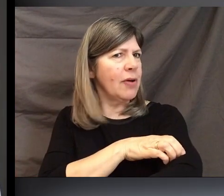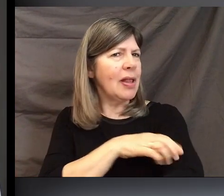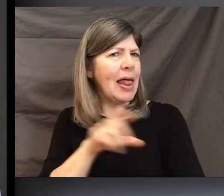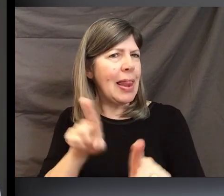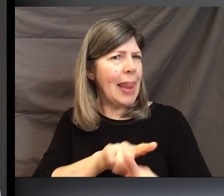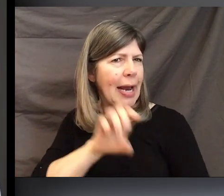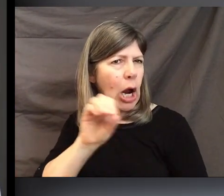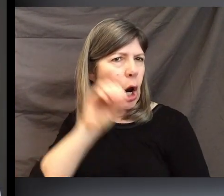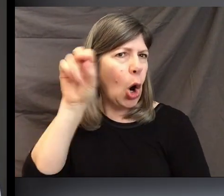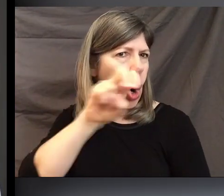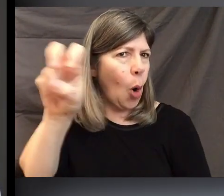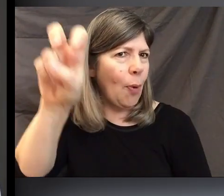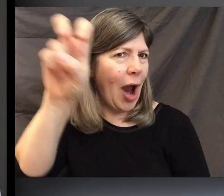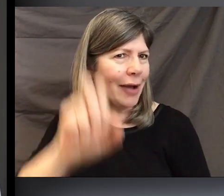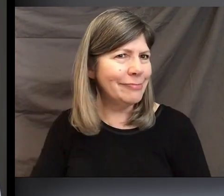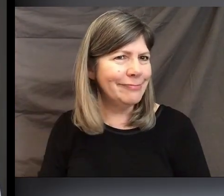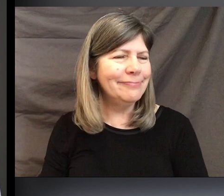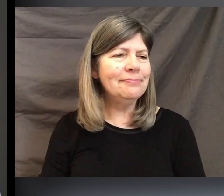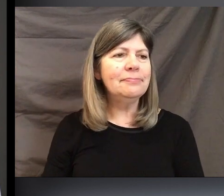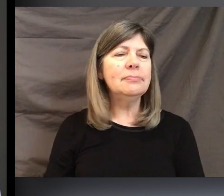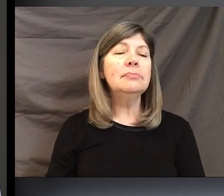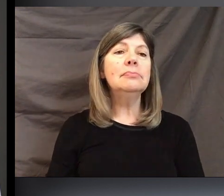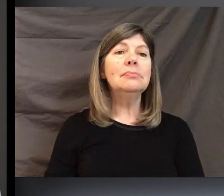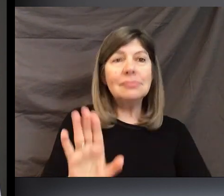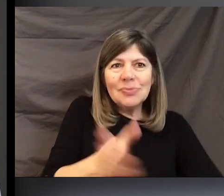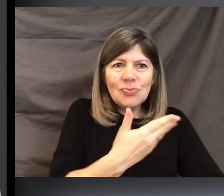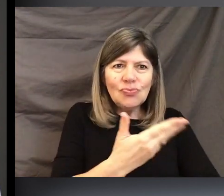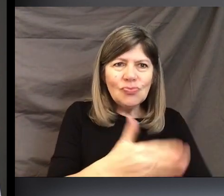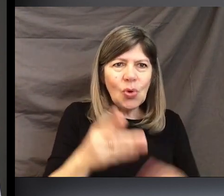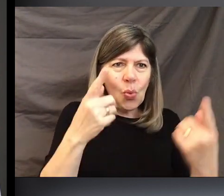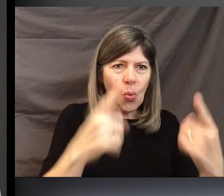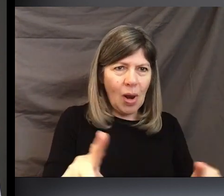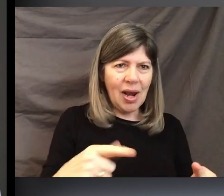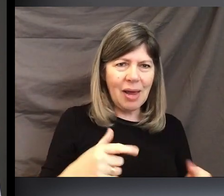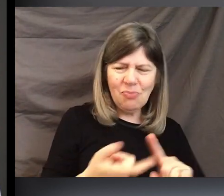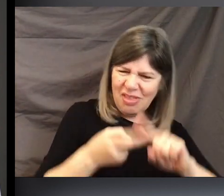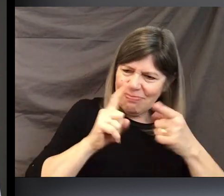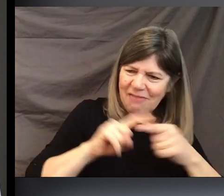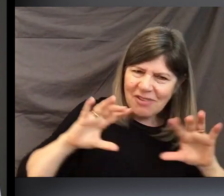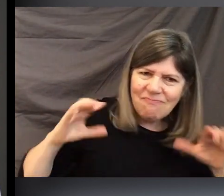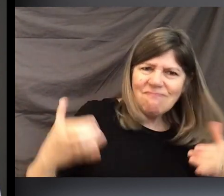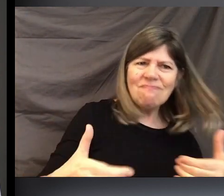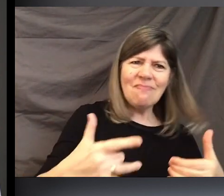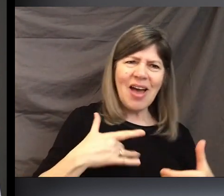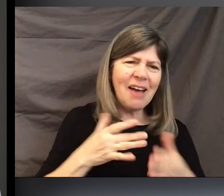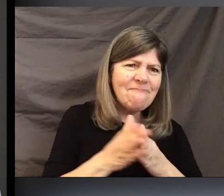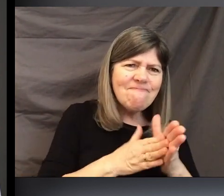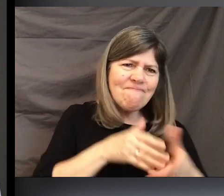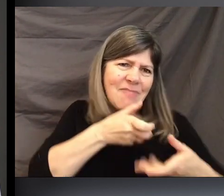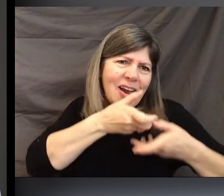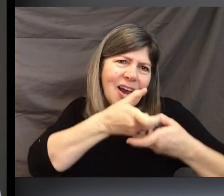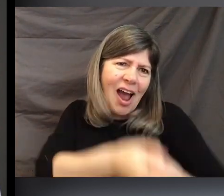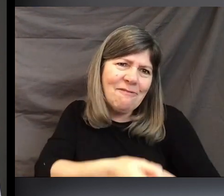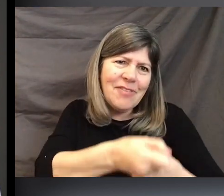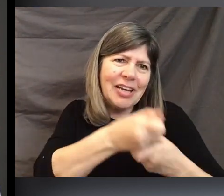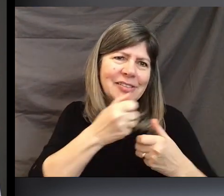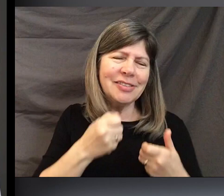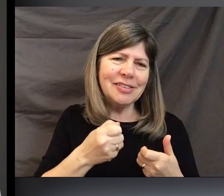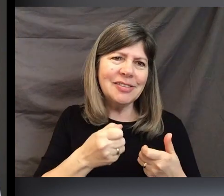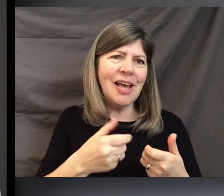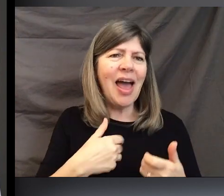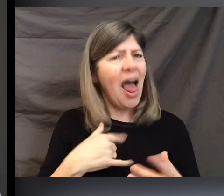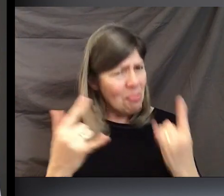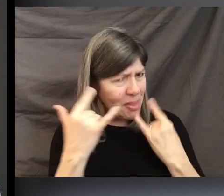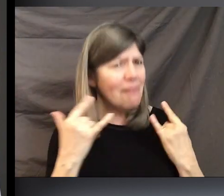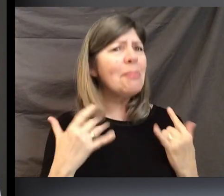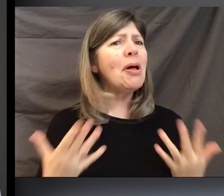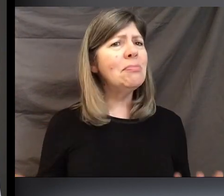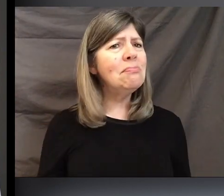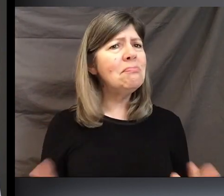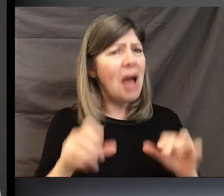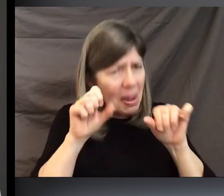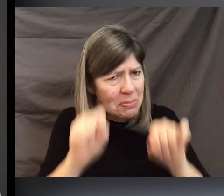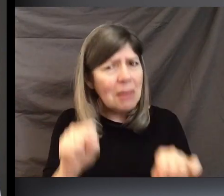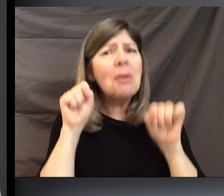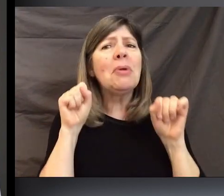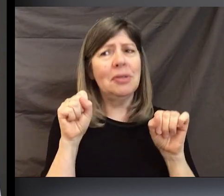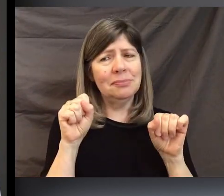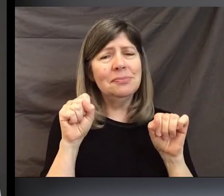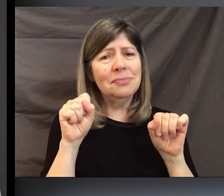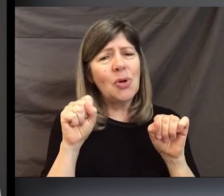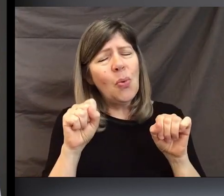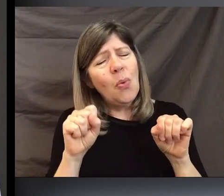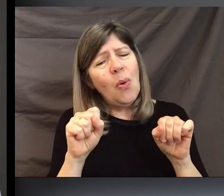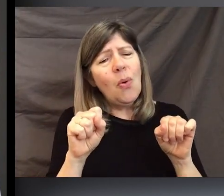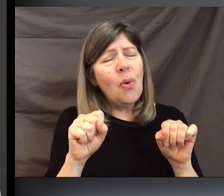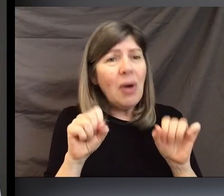[singing] When I'm with my friends, I got that vigorous confidence! I'm lovable, I'm capable, woah can't you see!